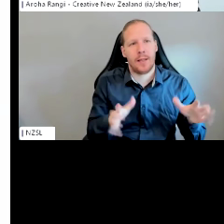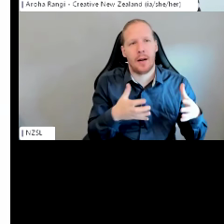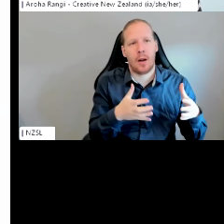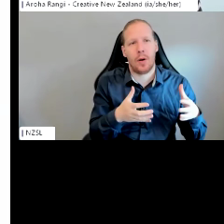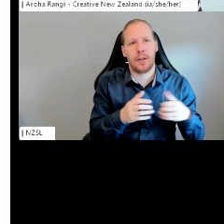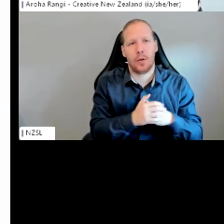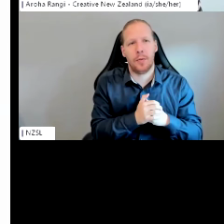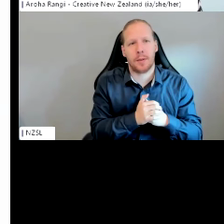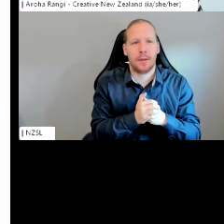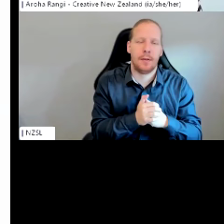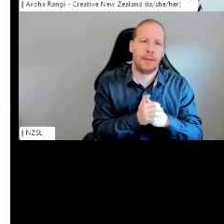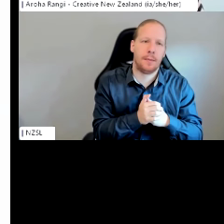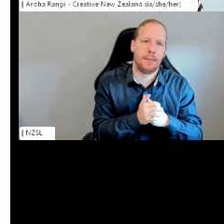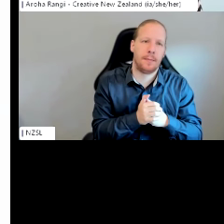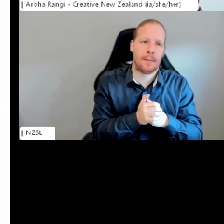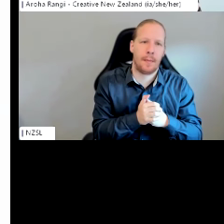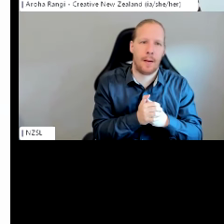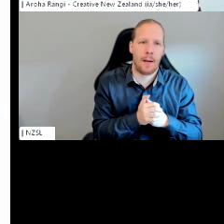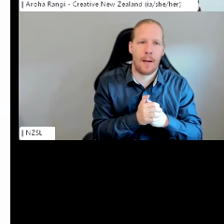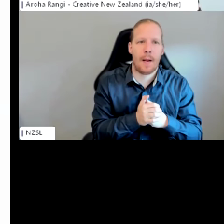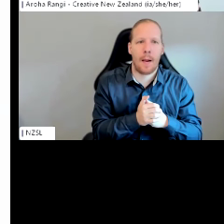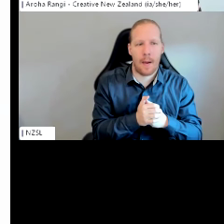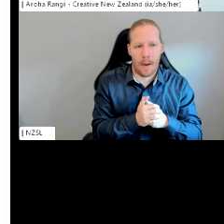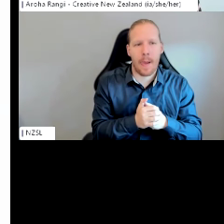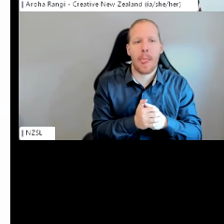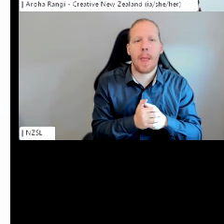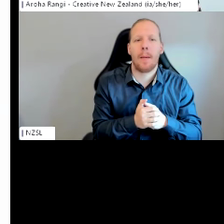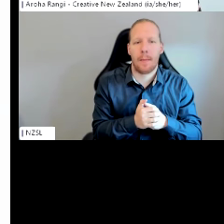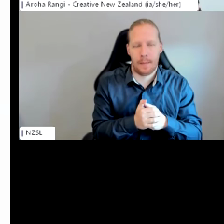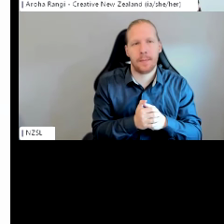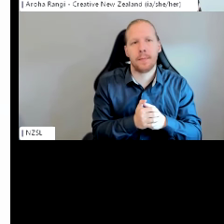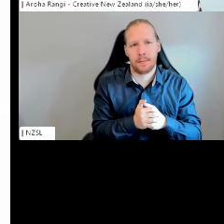the lapsed audience by whom we mean the people who were coming and have not been